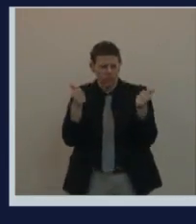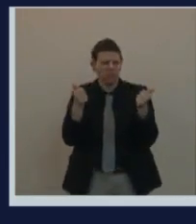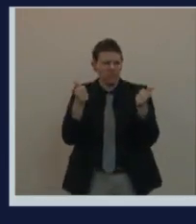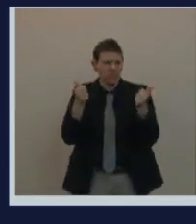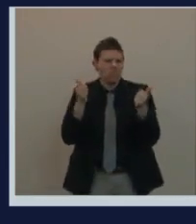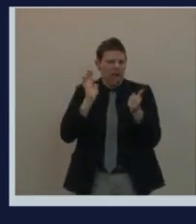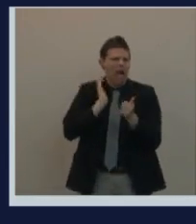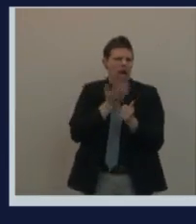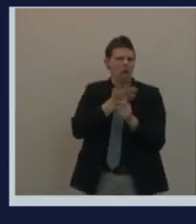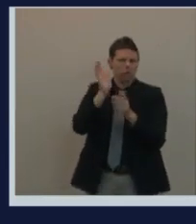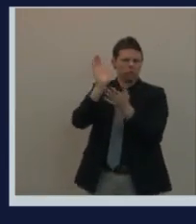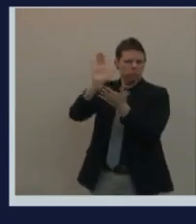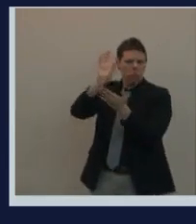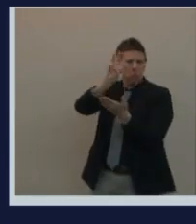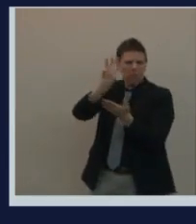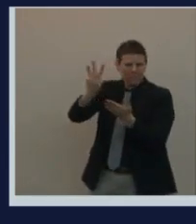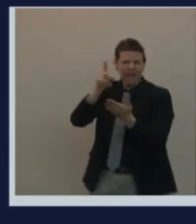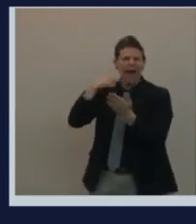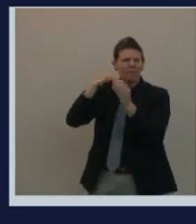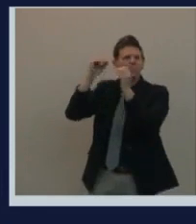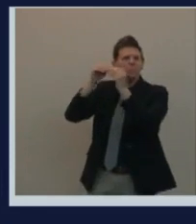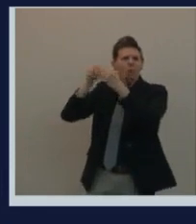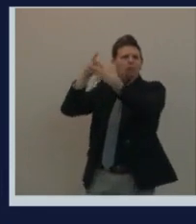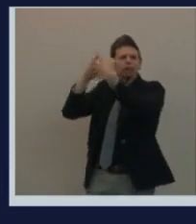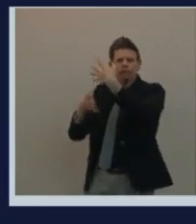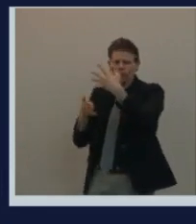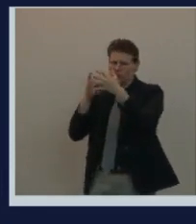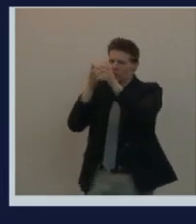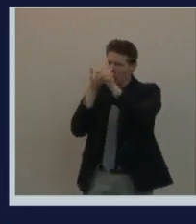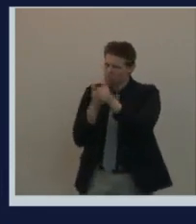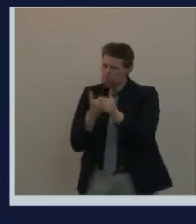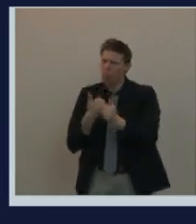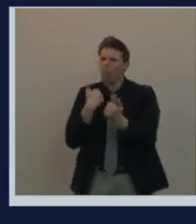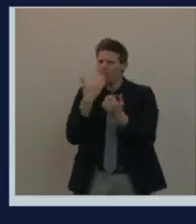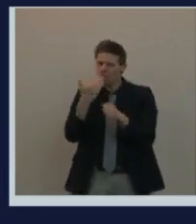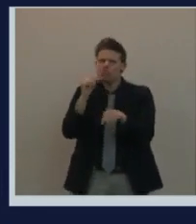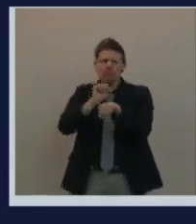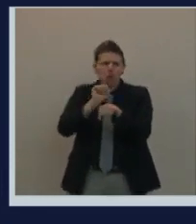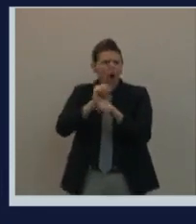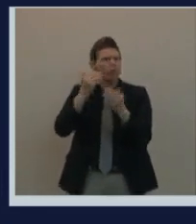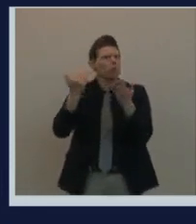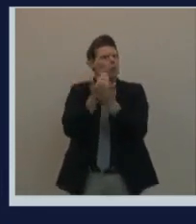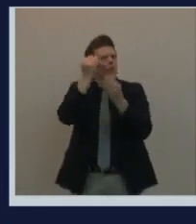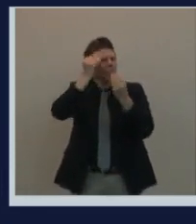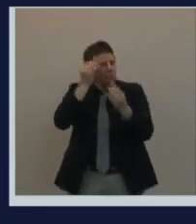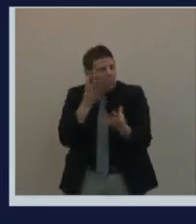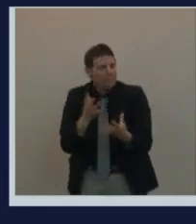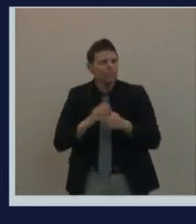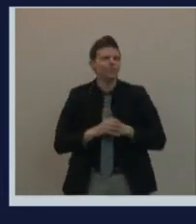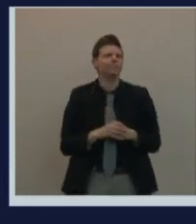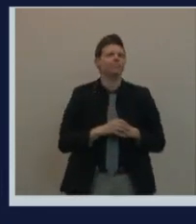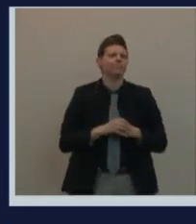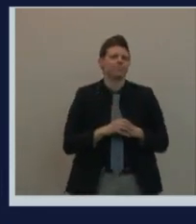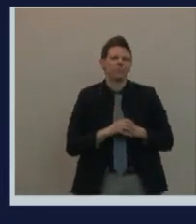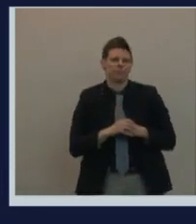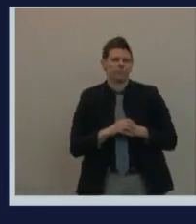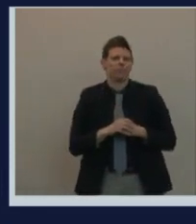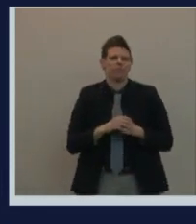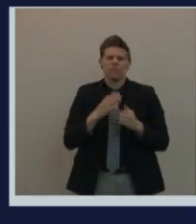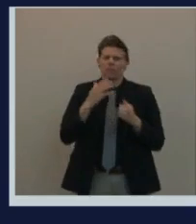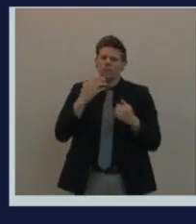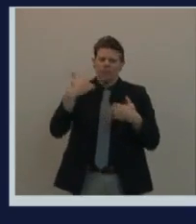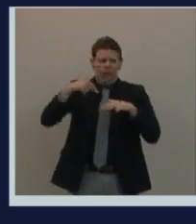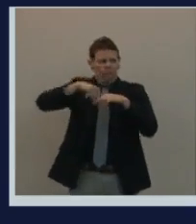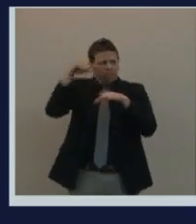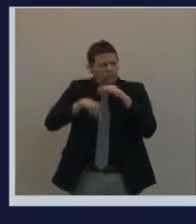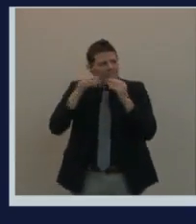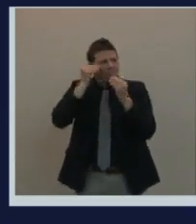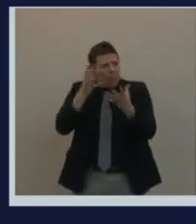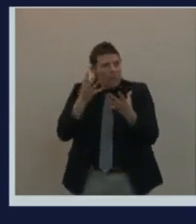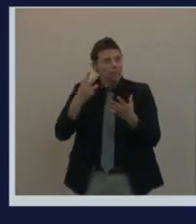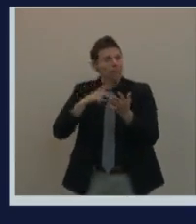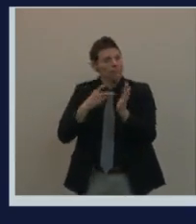YOU CAN NAVIGATE DIRECTLY TO WORKFORCE SOLUTIONS FROM OUR OVERALL WEBSITE WHERE WE ARE TRYING -- AND WE ARE DOING AN EFFECTIVE JOB.